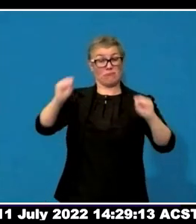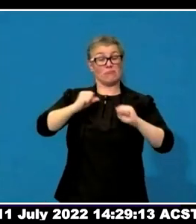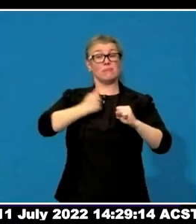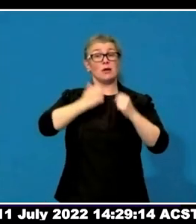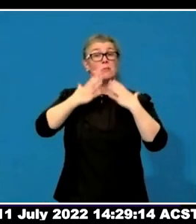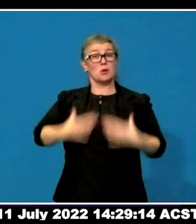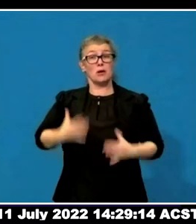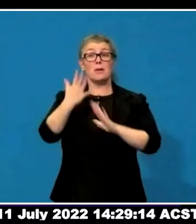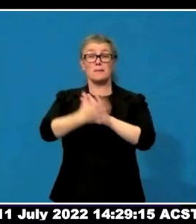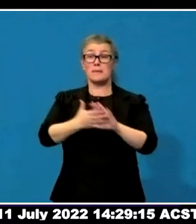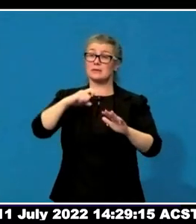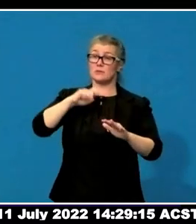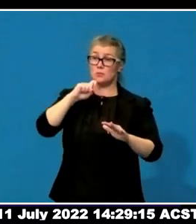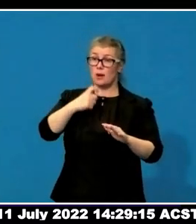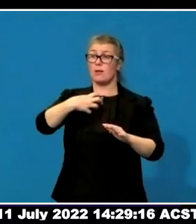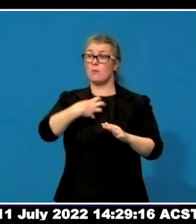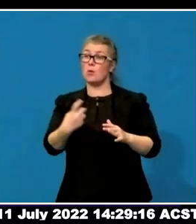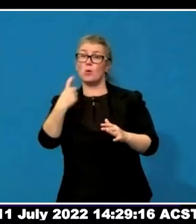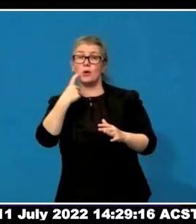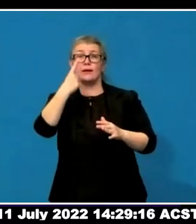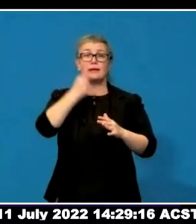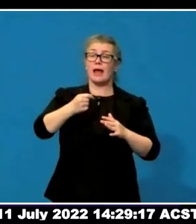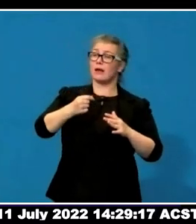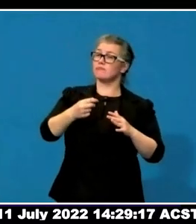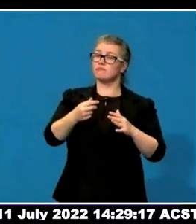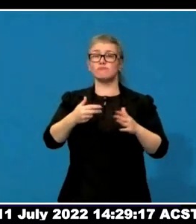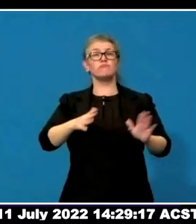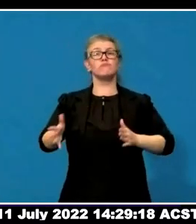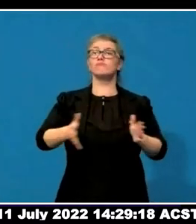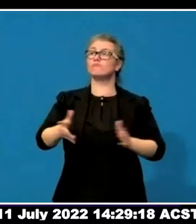remain limber and being able to be maintain our health and wellbeing.